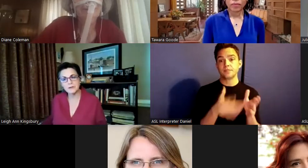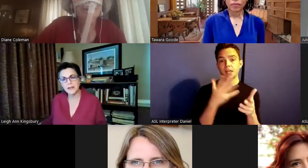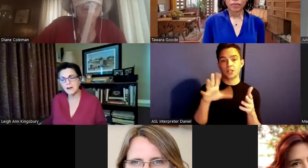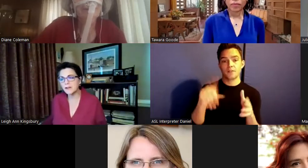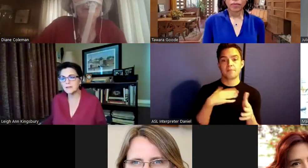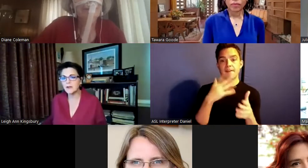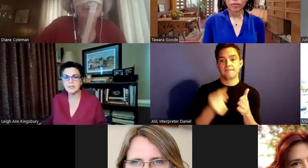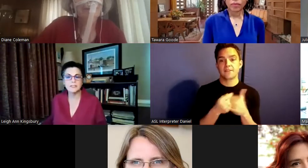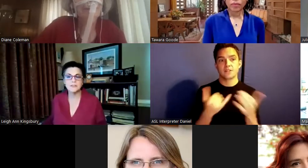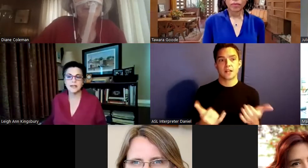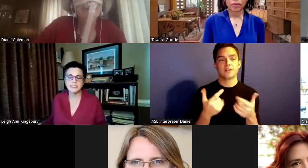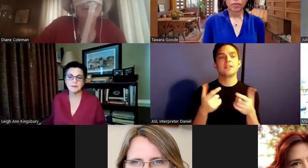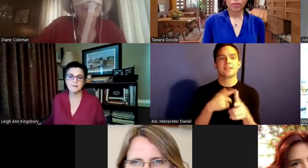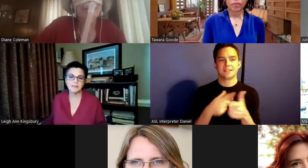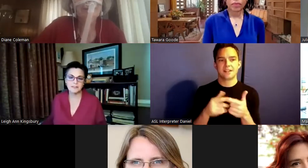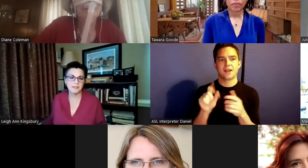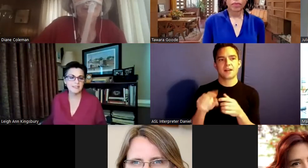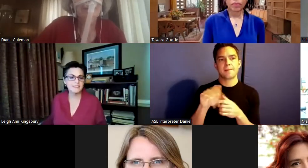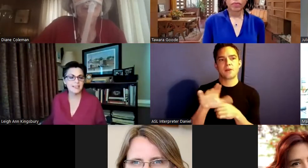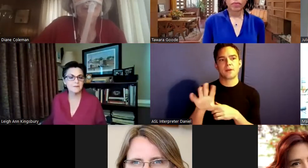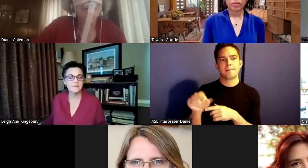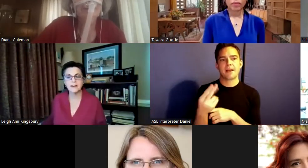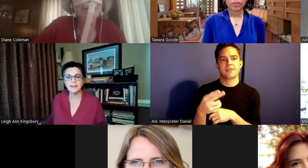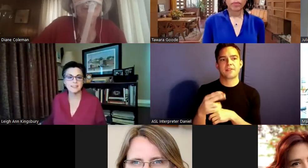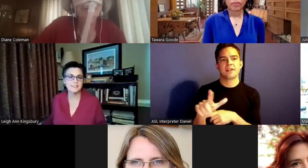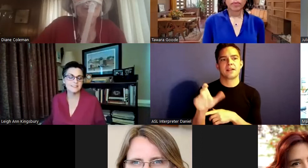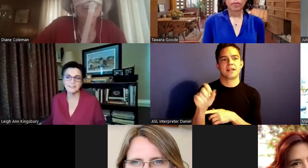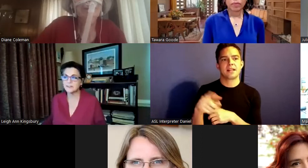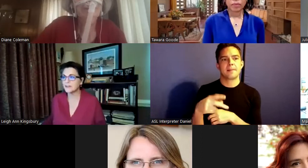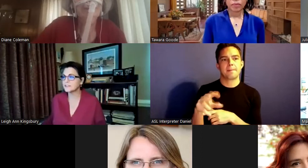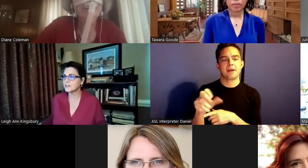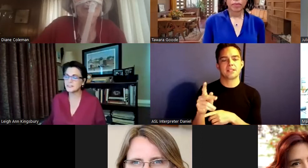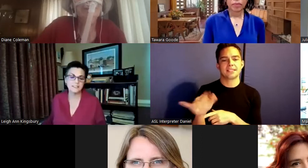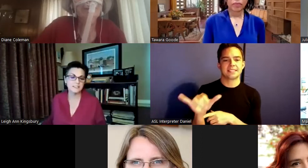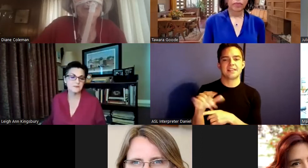now. And I'm going to ask Mary Beth to join us for our next final set of questions.